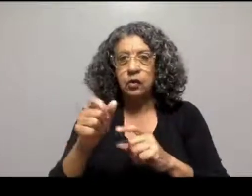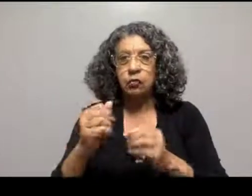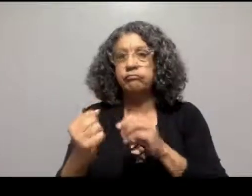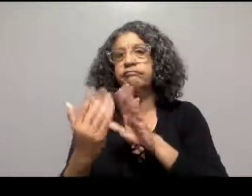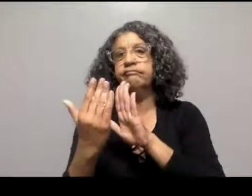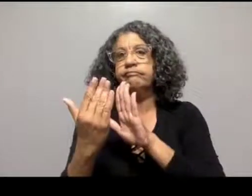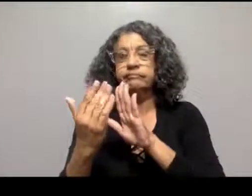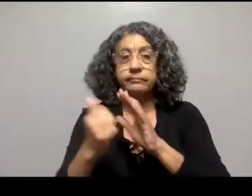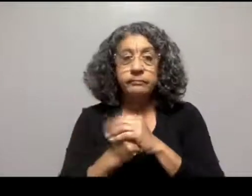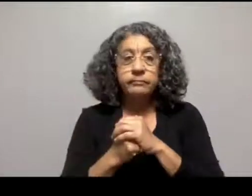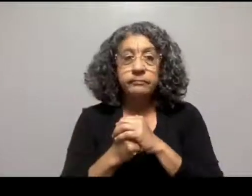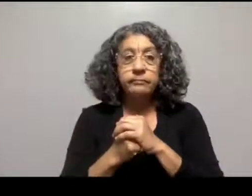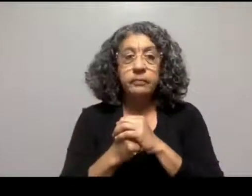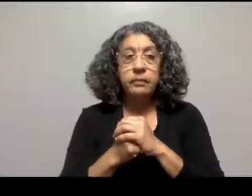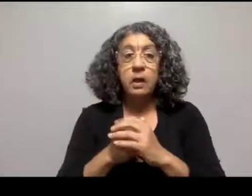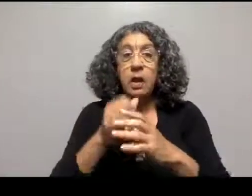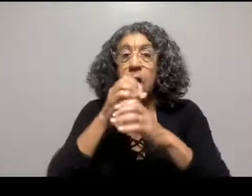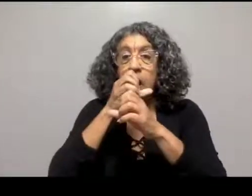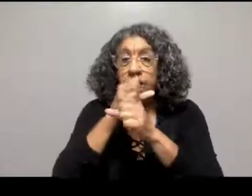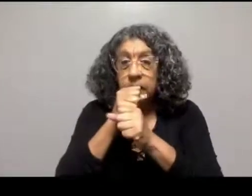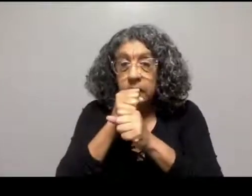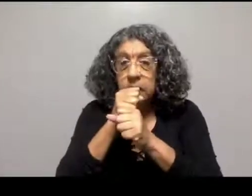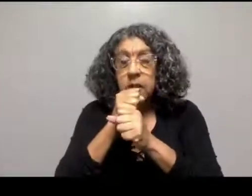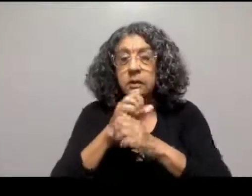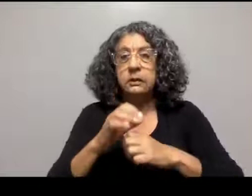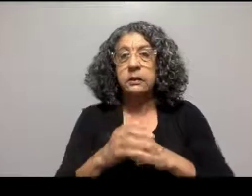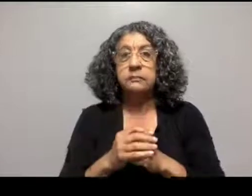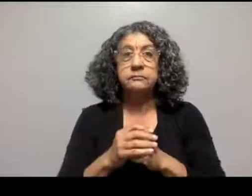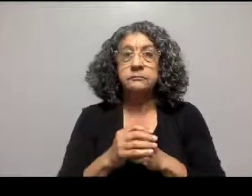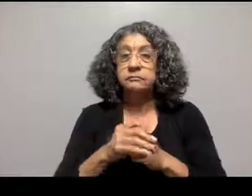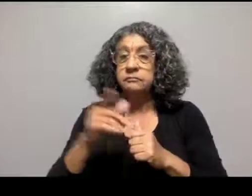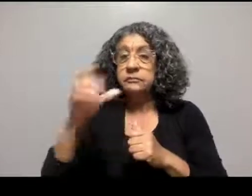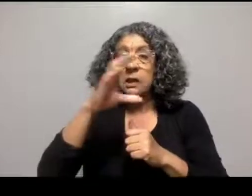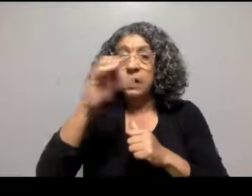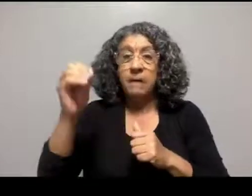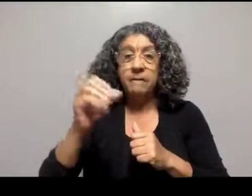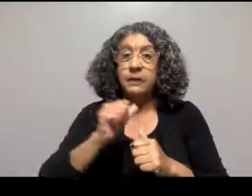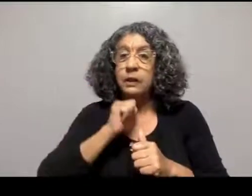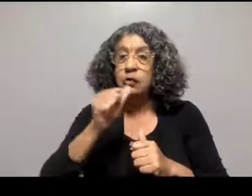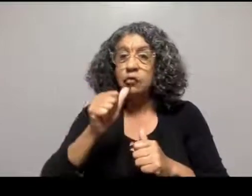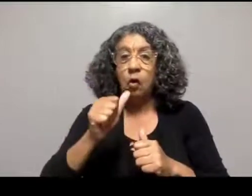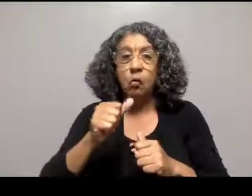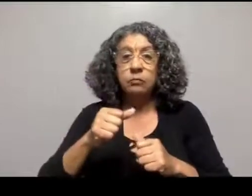any type of situation you're faced with confidentiality.